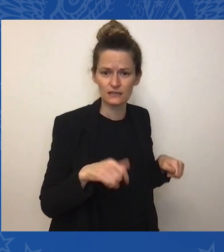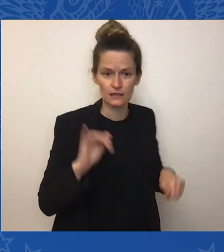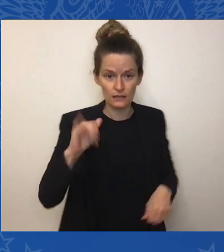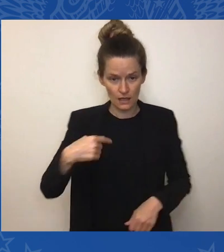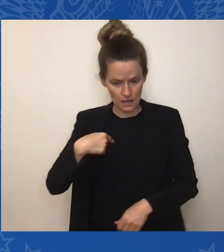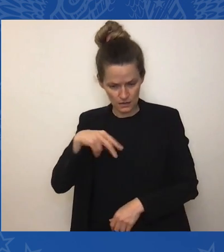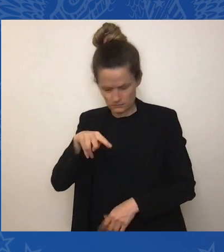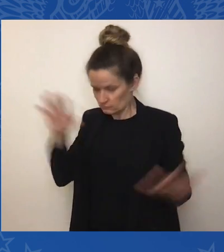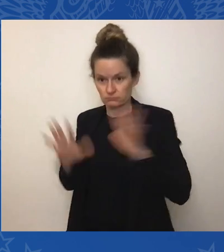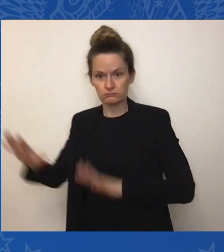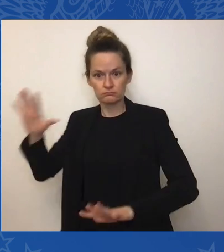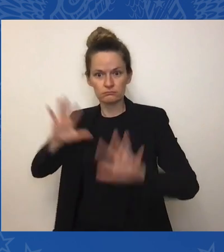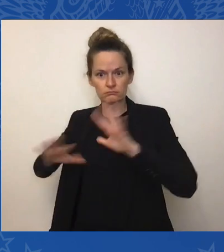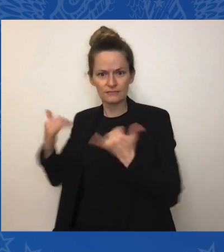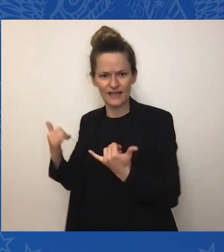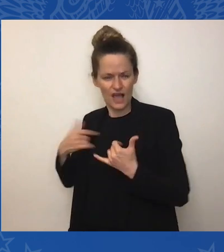because of civil rights in Delaware.